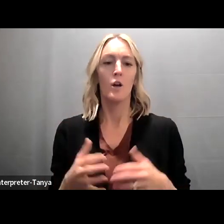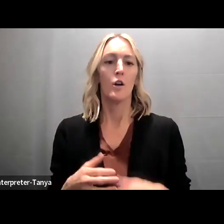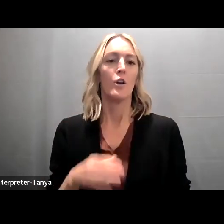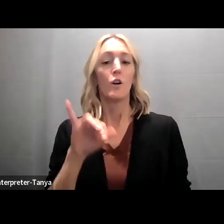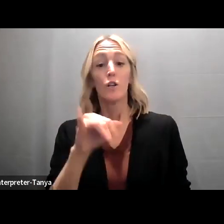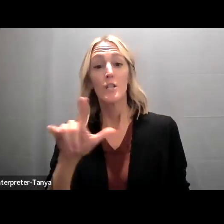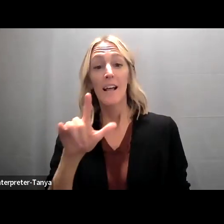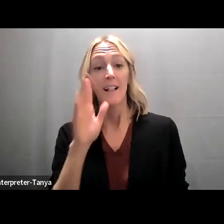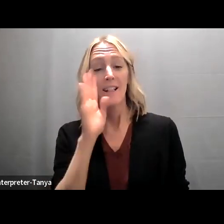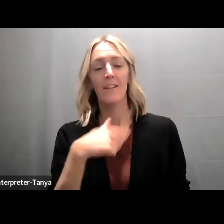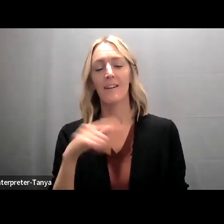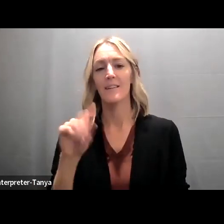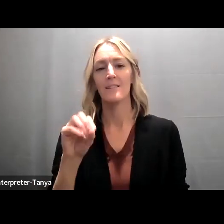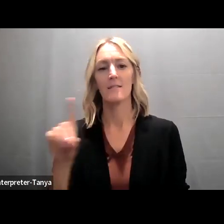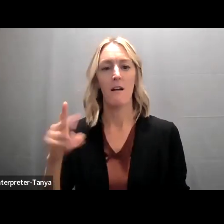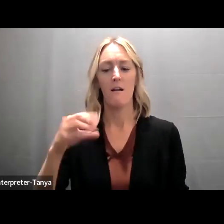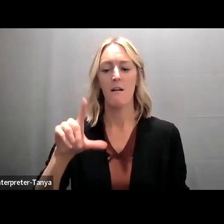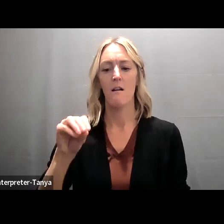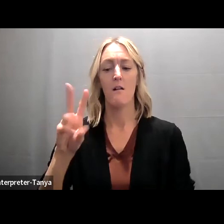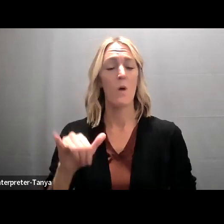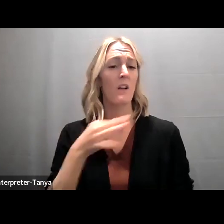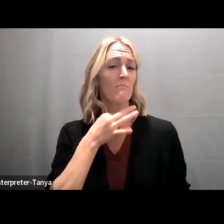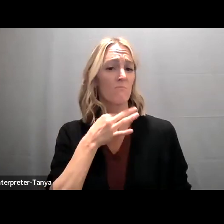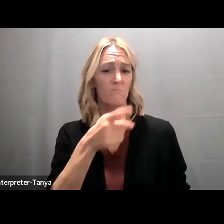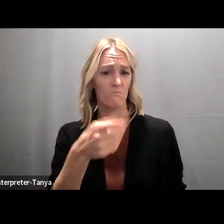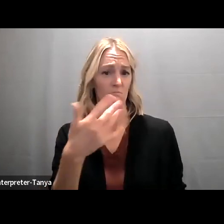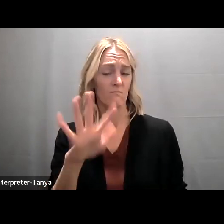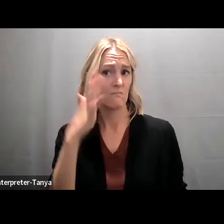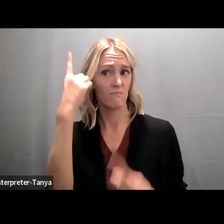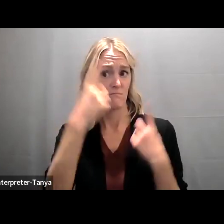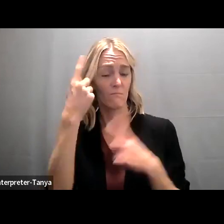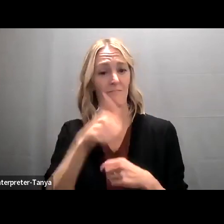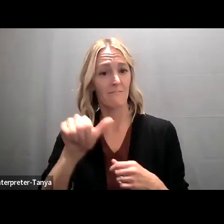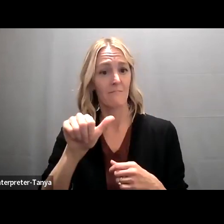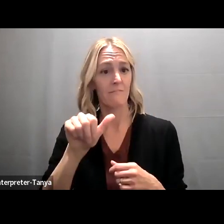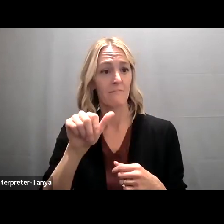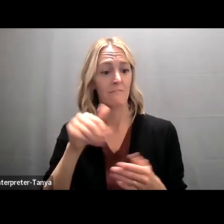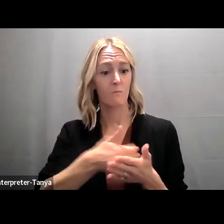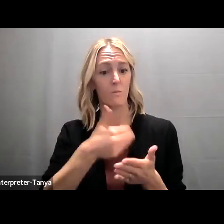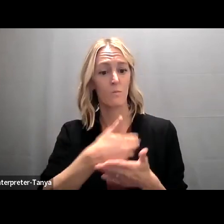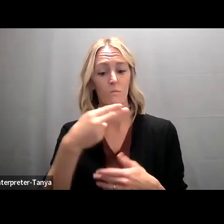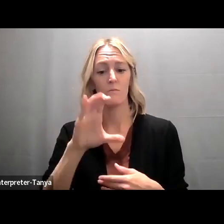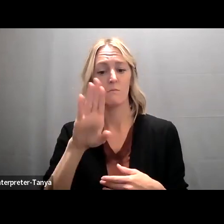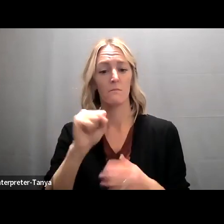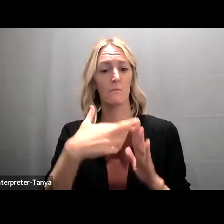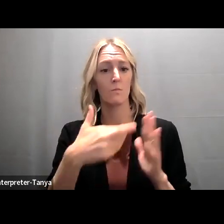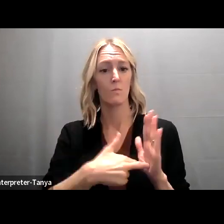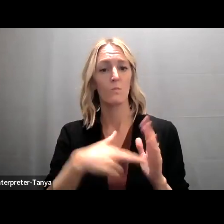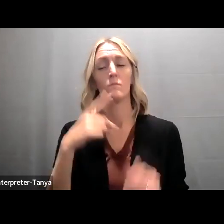I'm curious have we considered any of these new HCBS rules when it comes to something